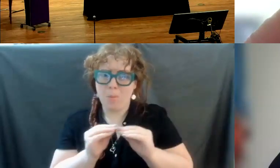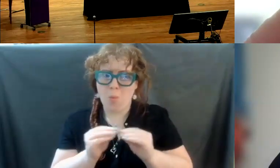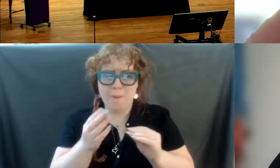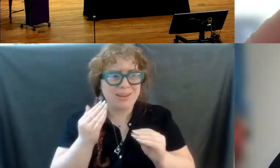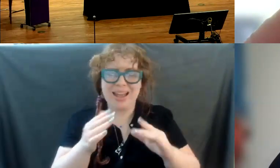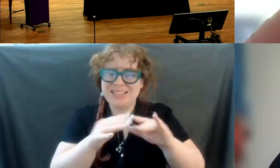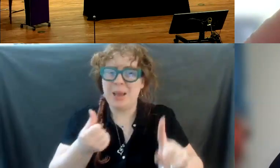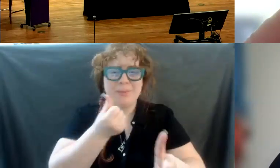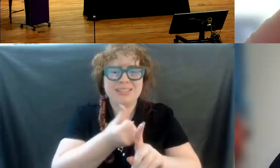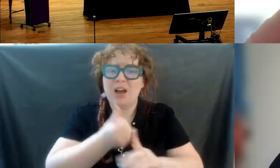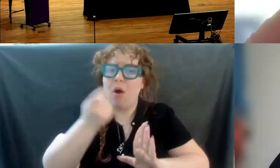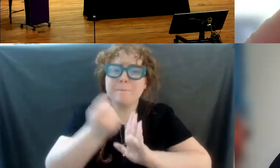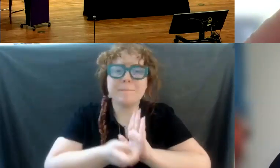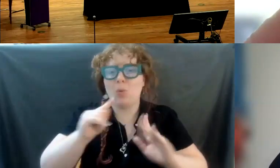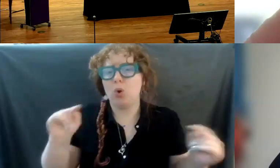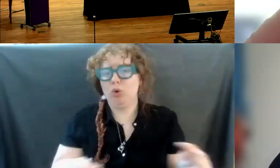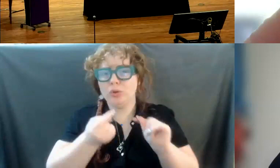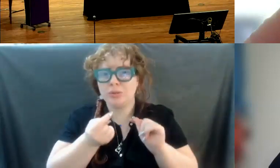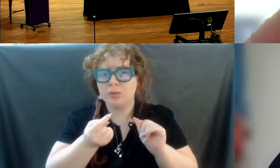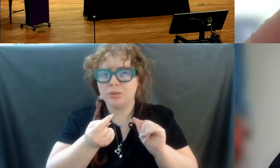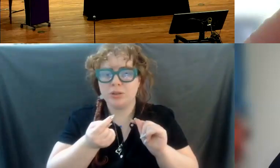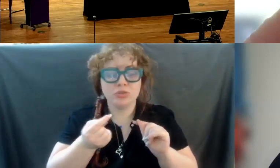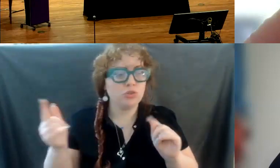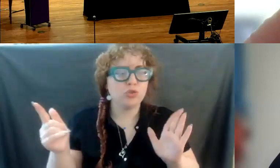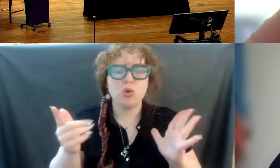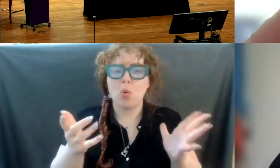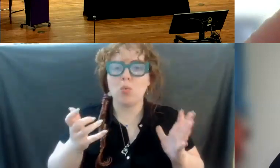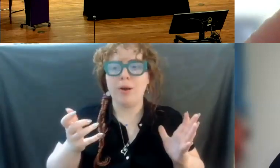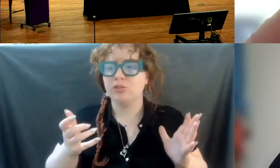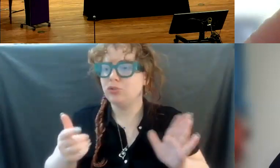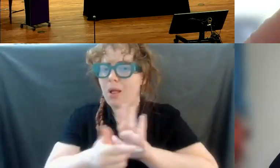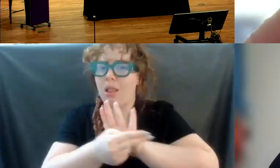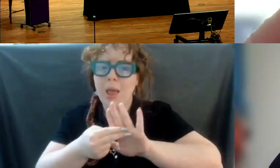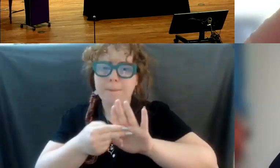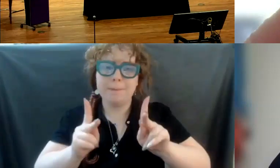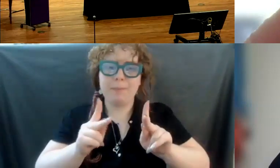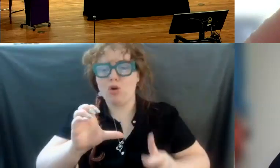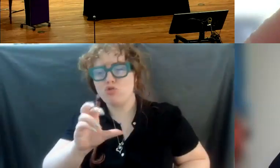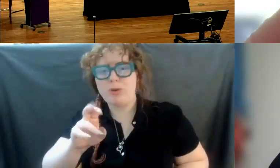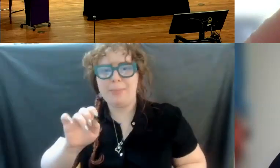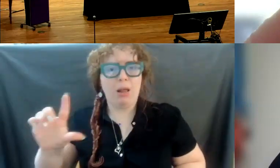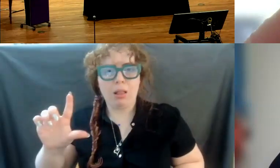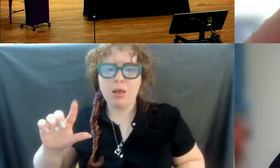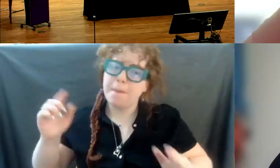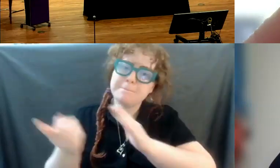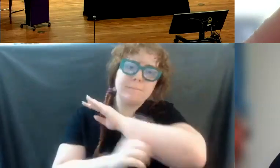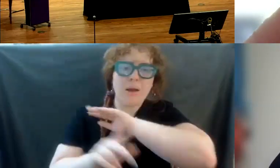that is created to criminalize and to incapacitate and to punish. And so what are we doing to not just advocate